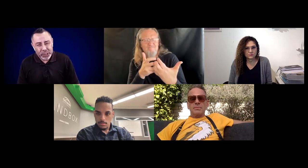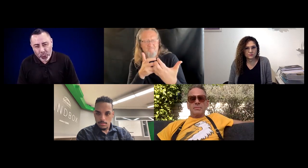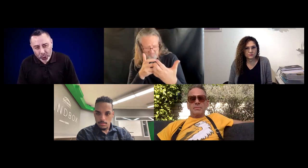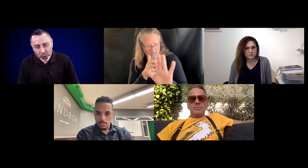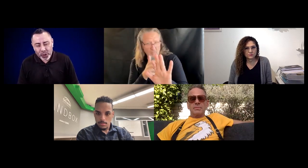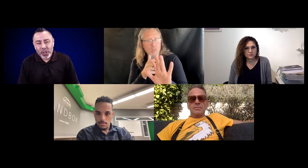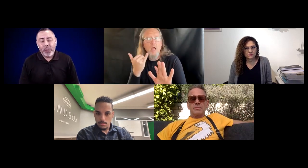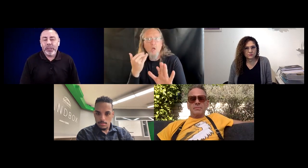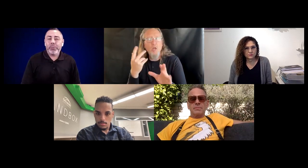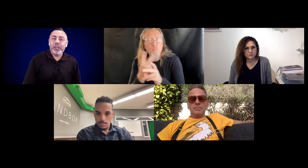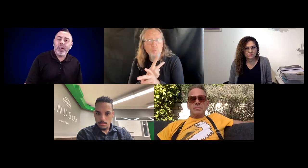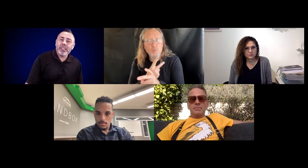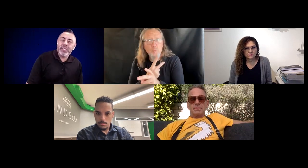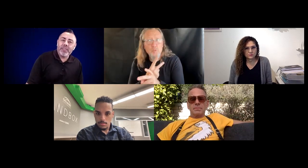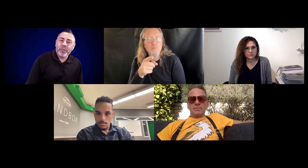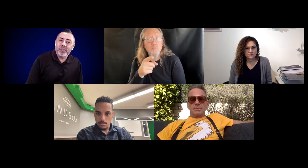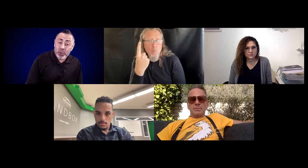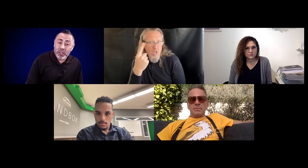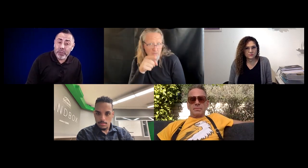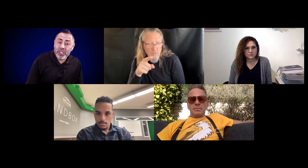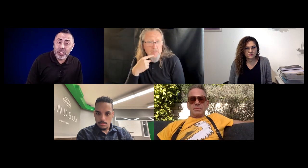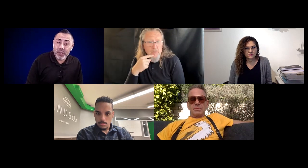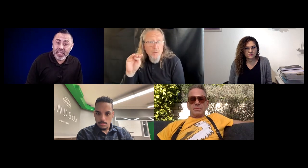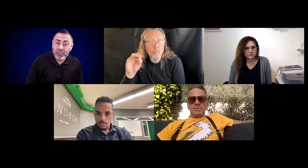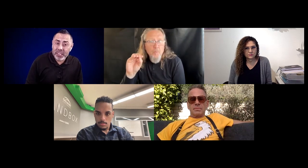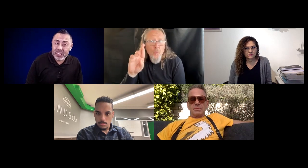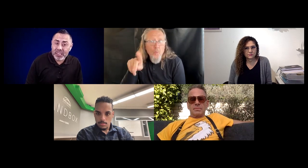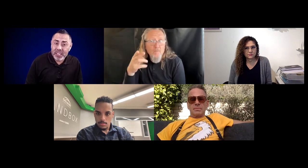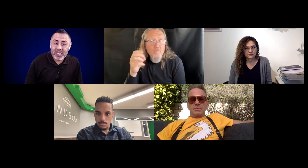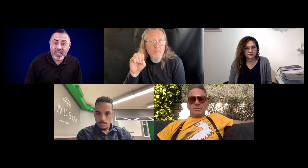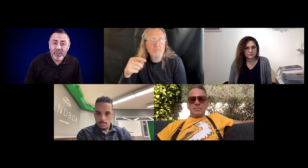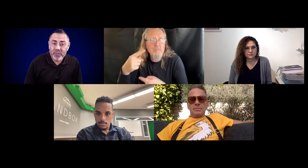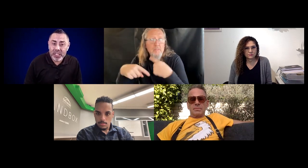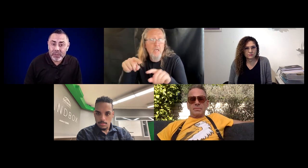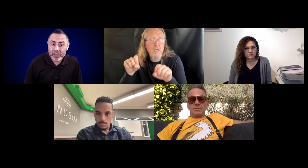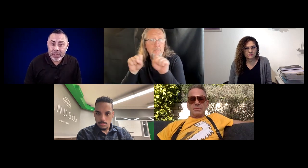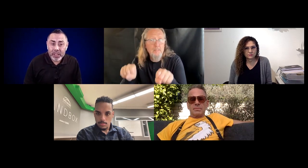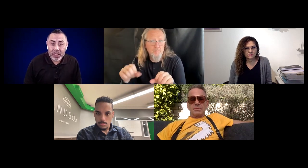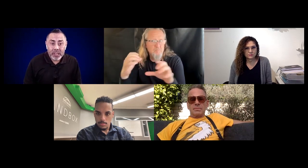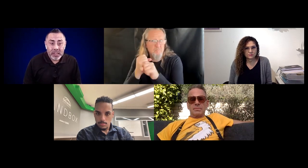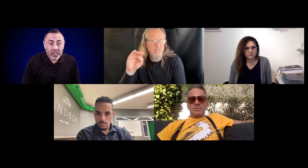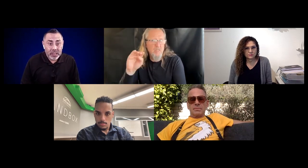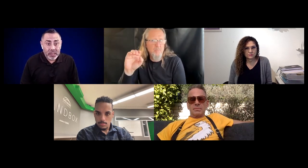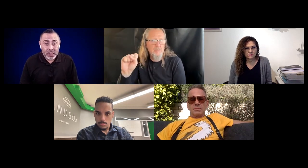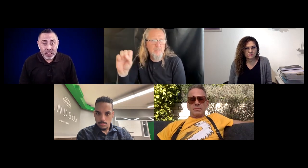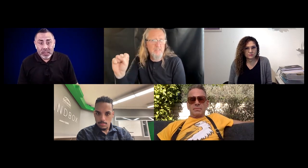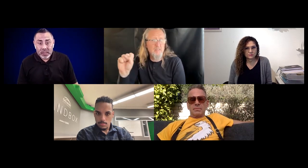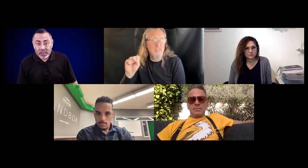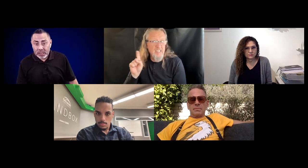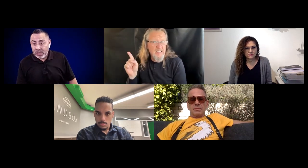It just doesn't fit